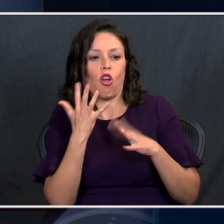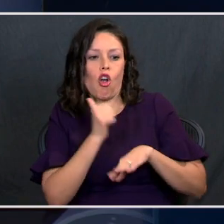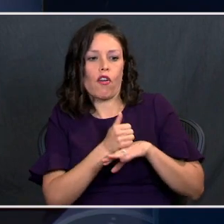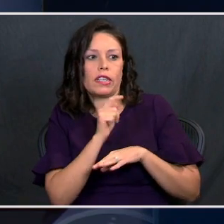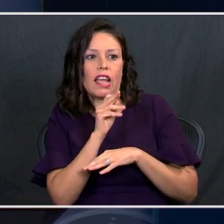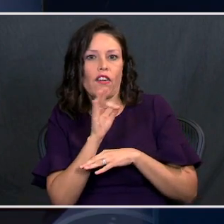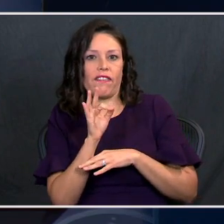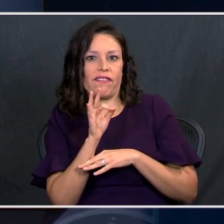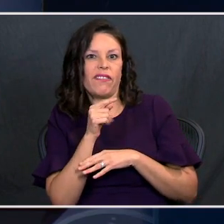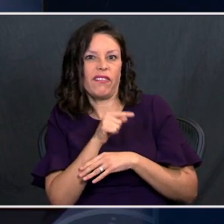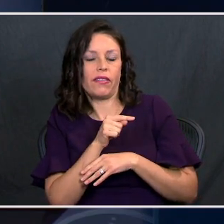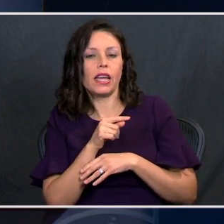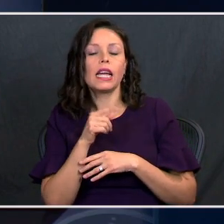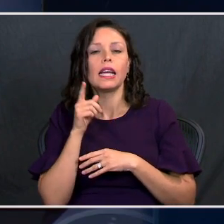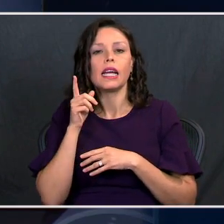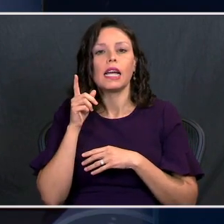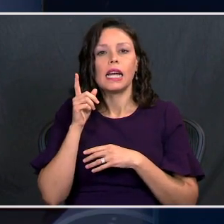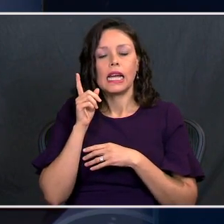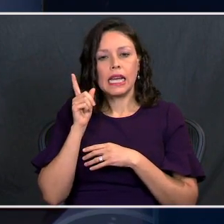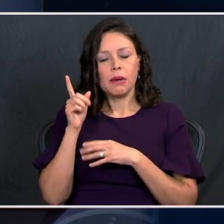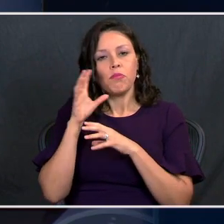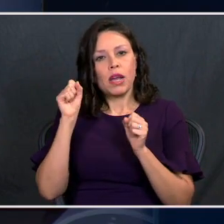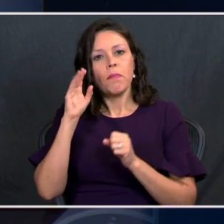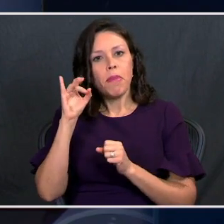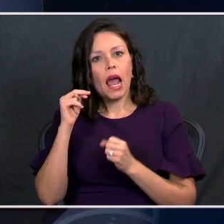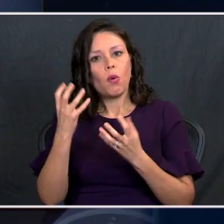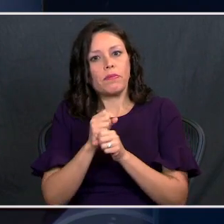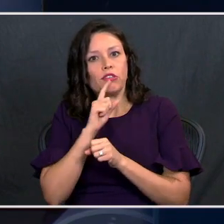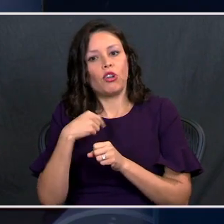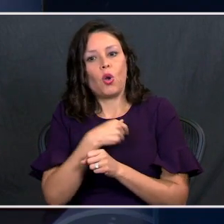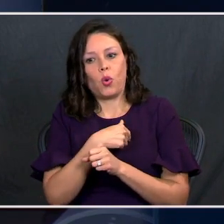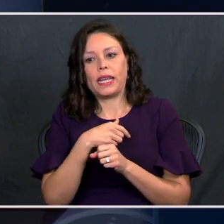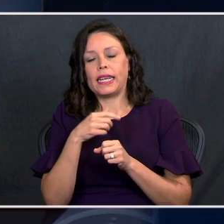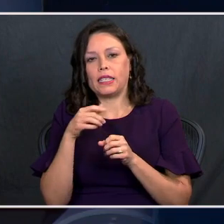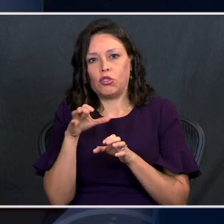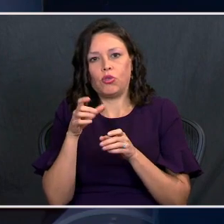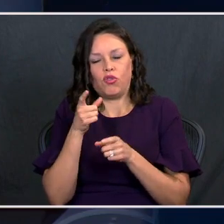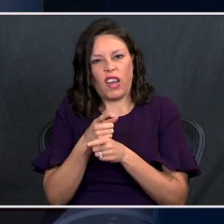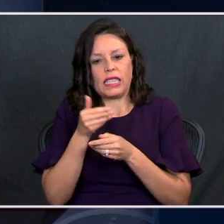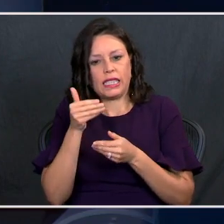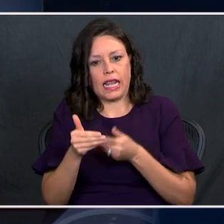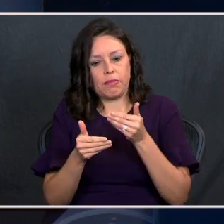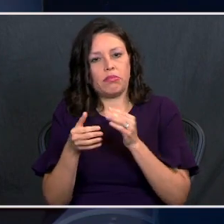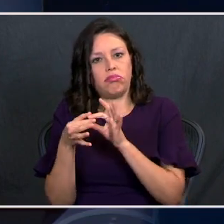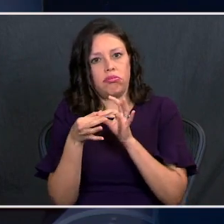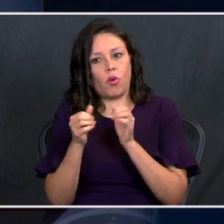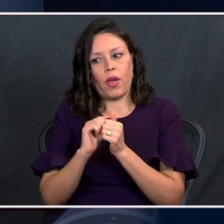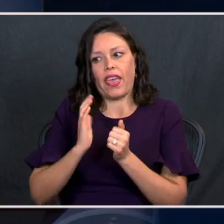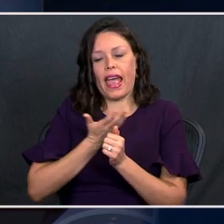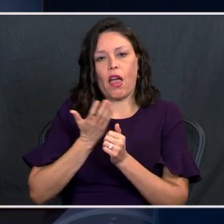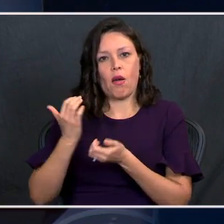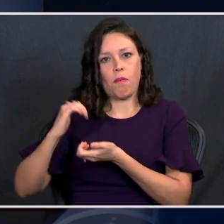And he wants to ensure that we take any steps in coordination with our allies and partners,